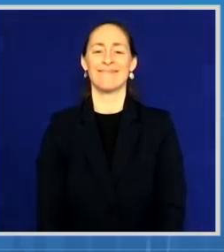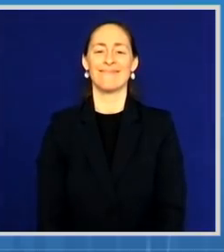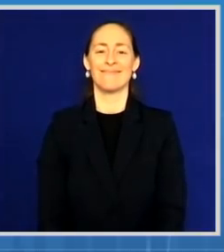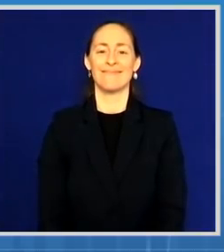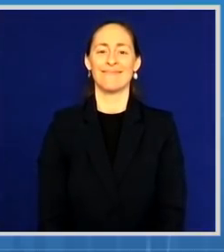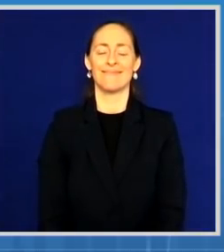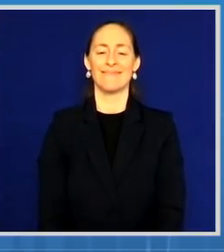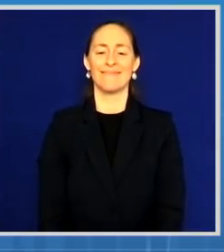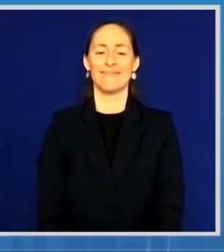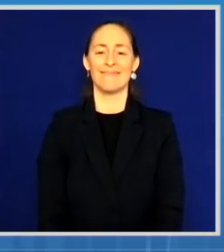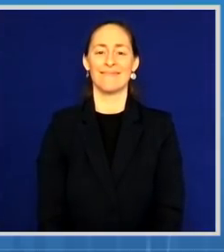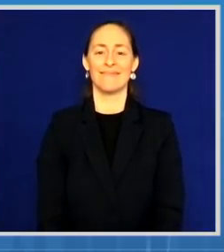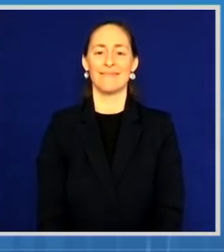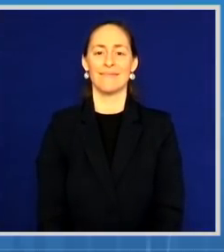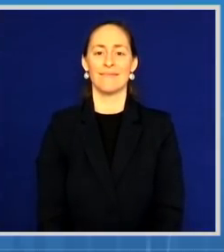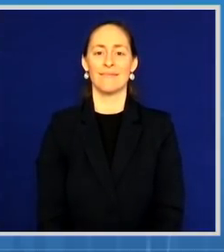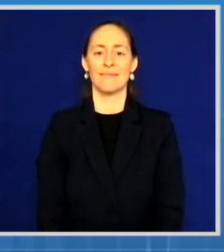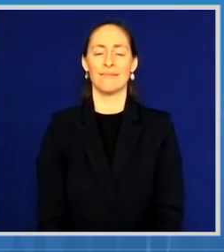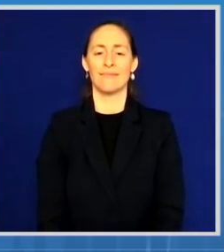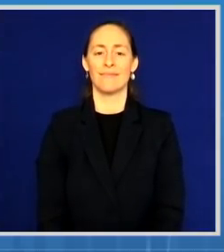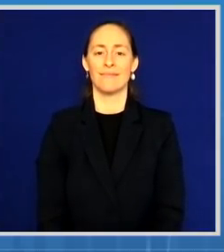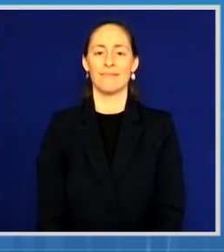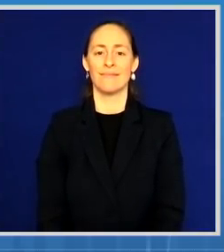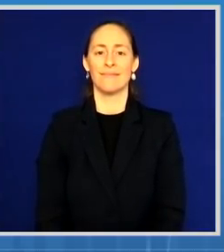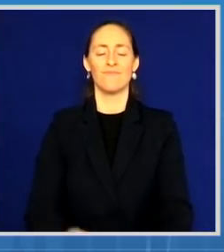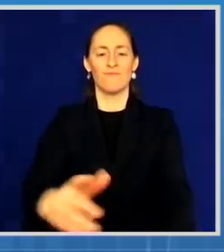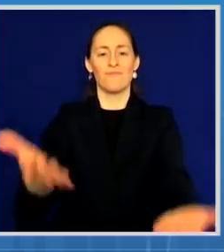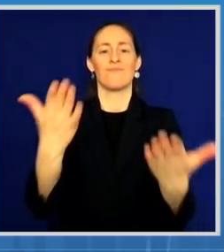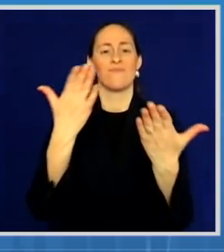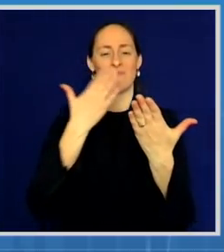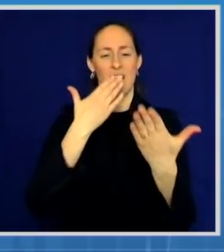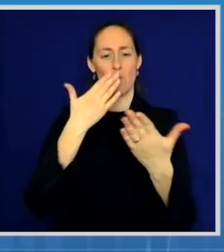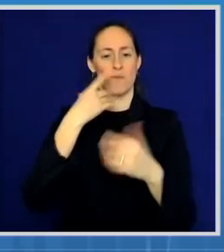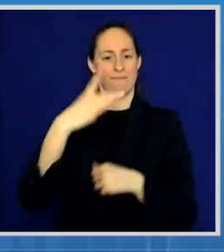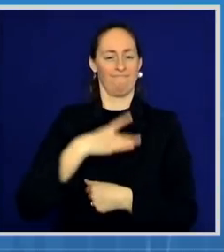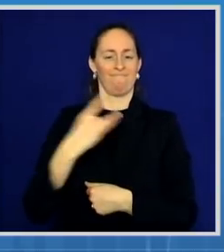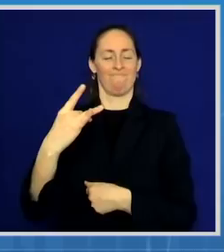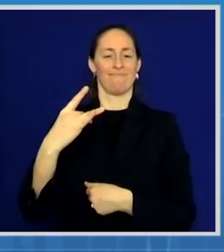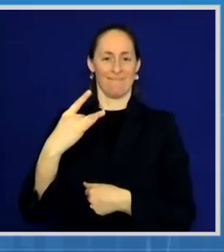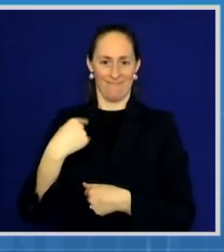The Press: Hi, thanks for taking my question. I'm wondering a little bit about these efforts